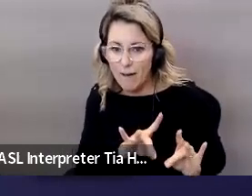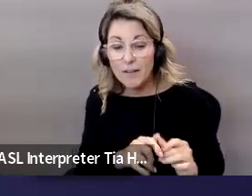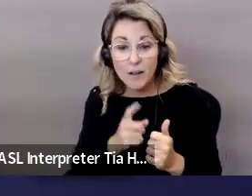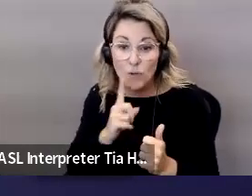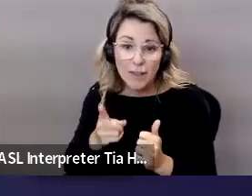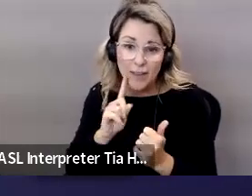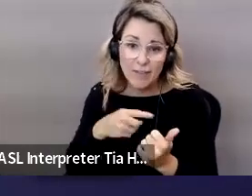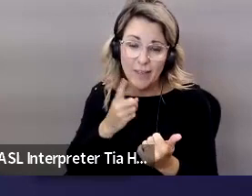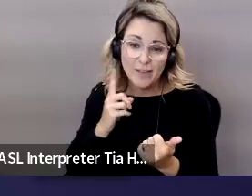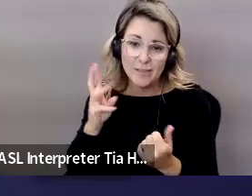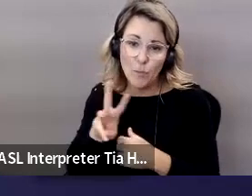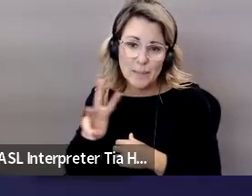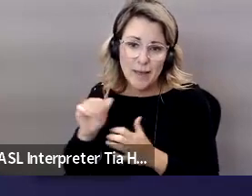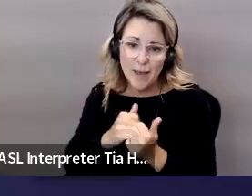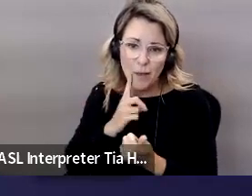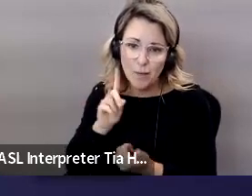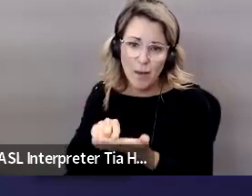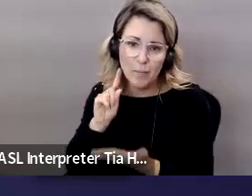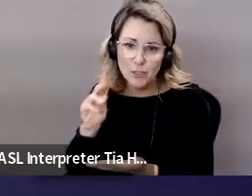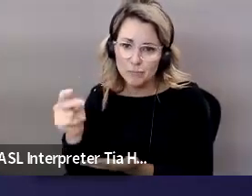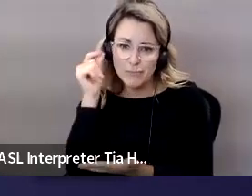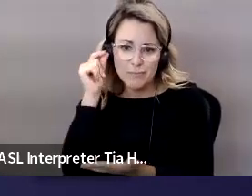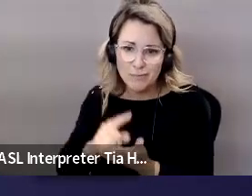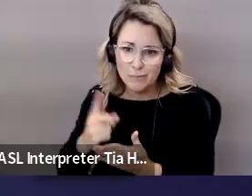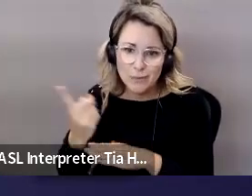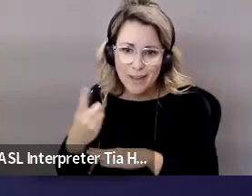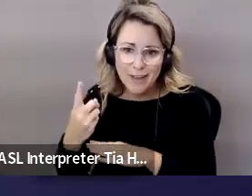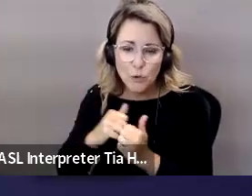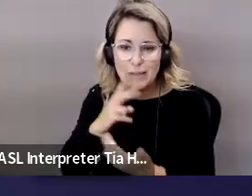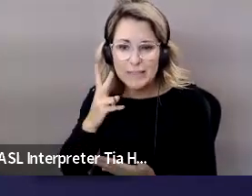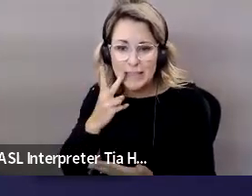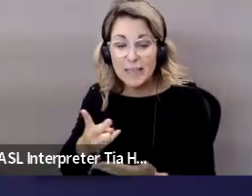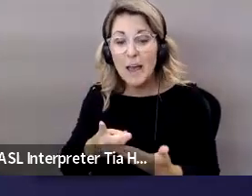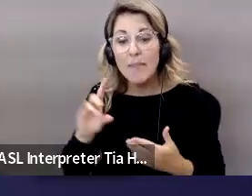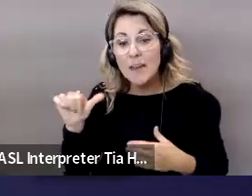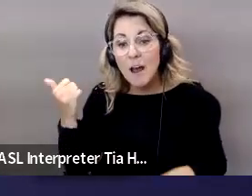of course, there's all kinds of good federal information, databases that we can get online,